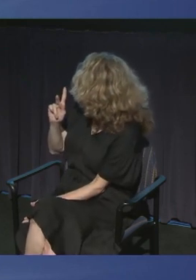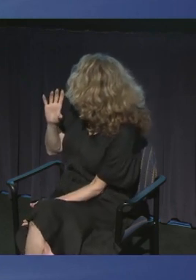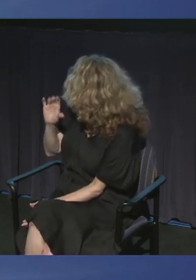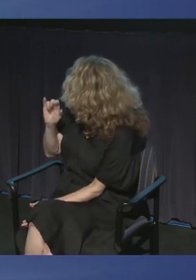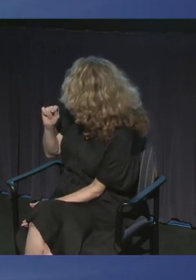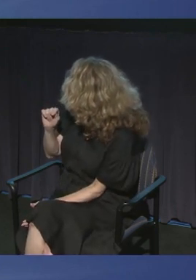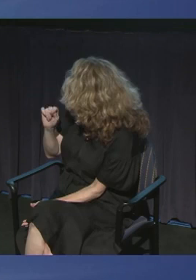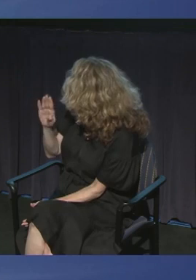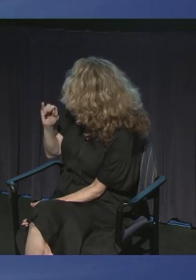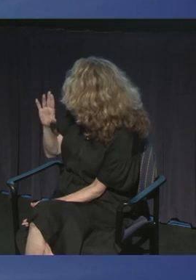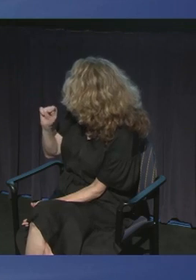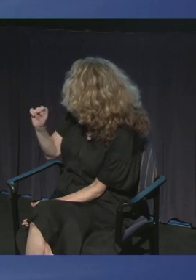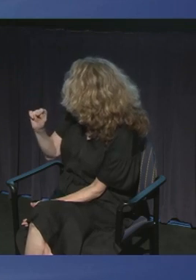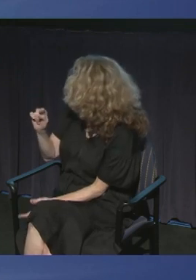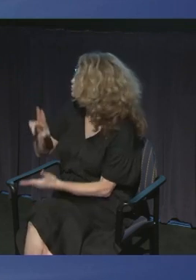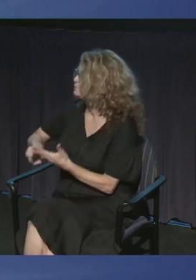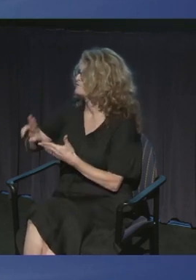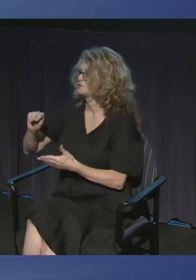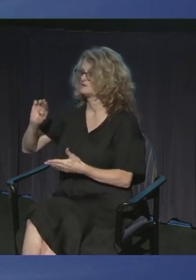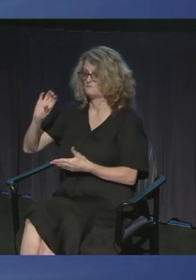PEOPLE ARE STUDYING T CELLS AND B CELLS IN SOME ARE FACULTY IN JAPAN AND THE NETHERLANDS. AND